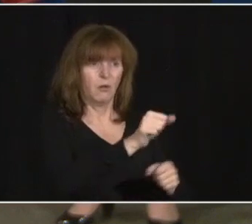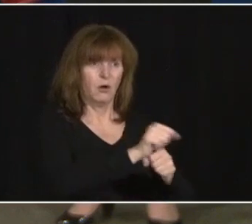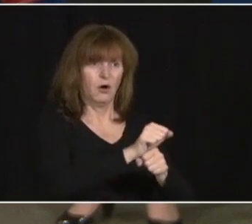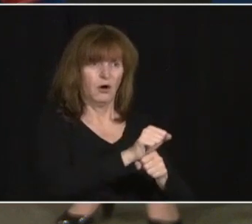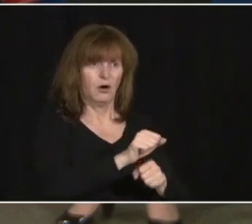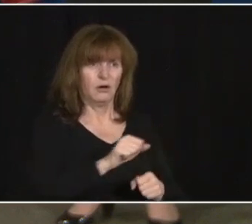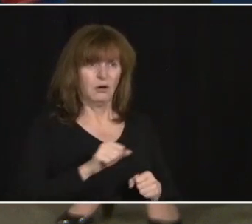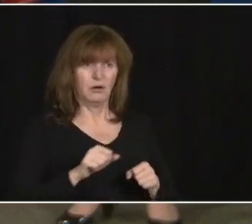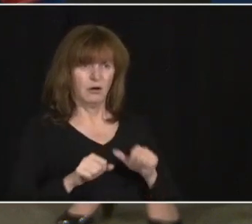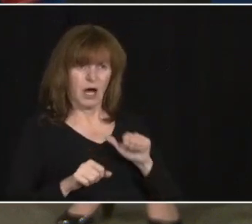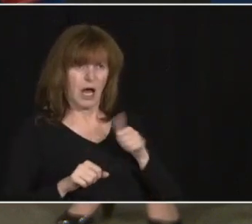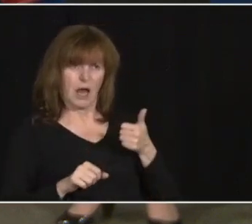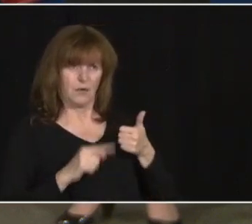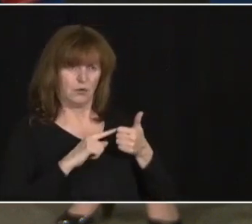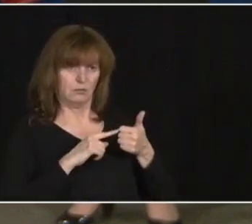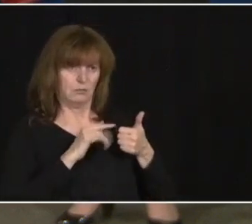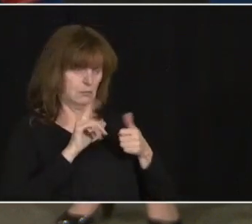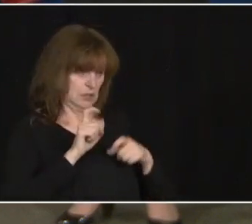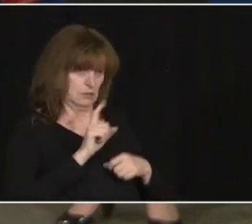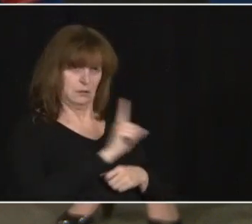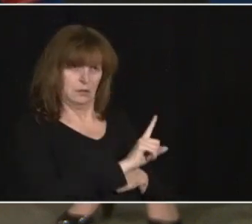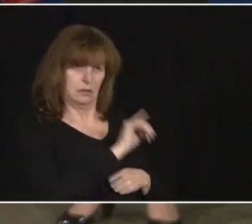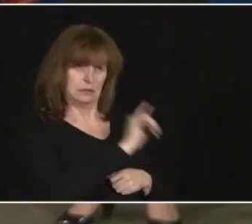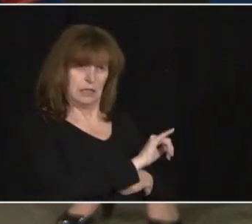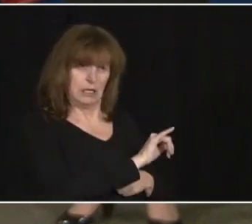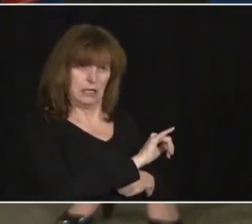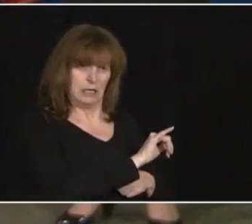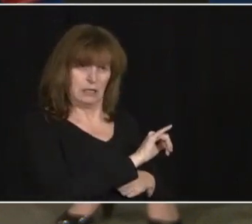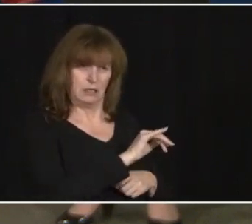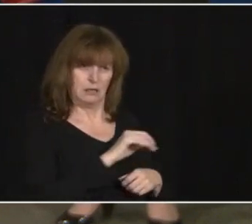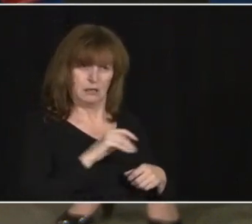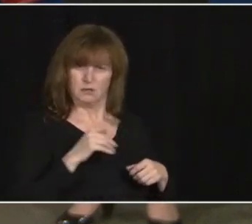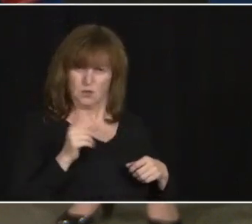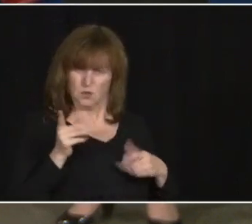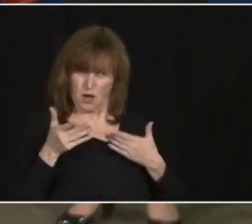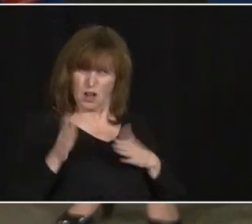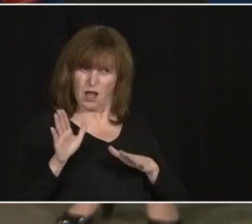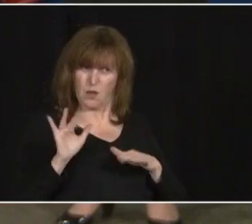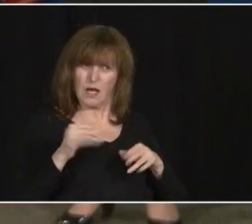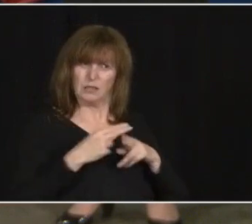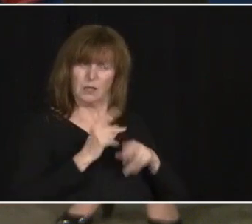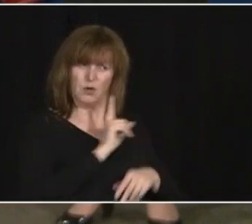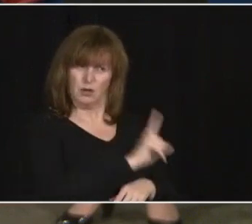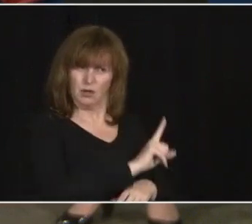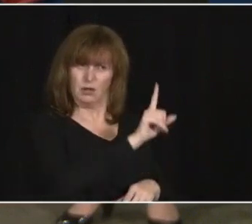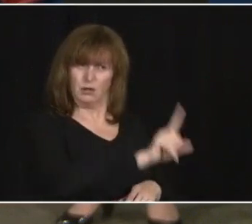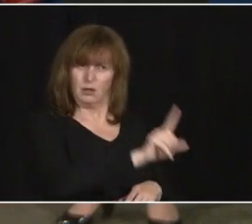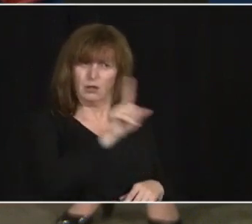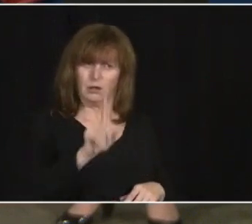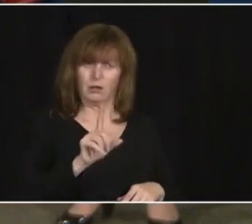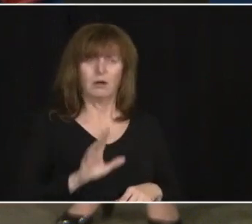We've been extremely concerned about staffing. I was minister in the